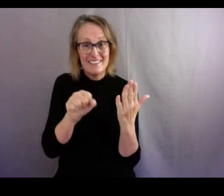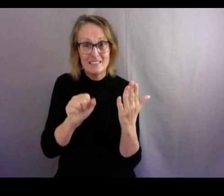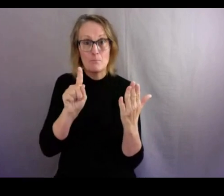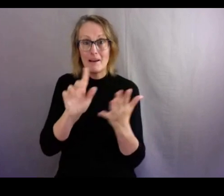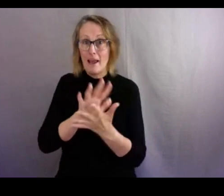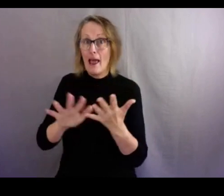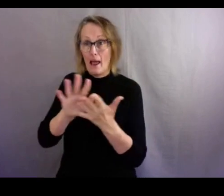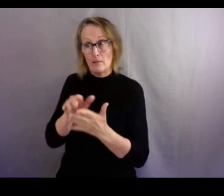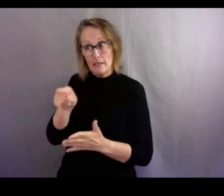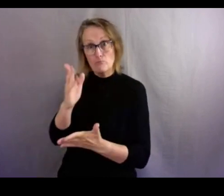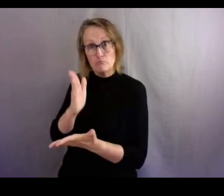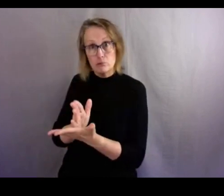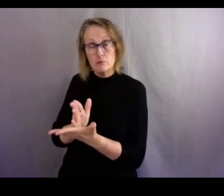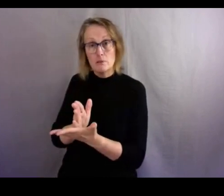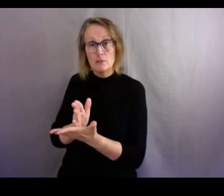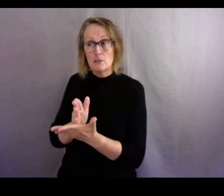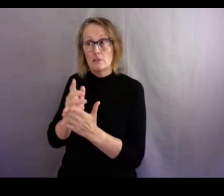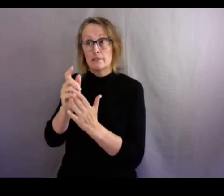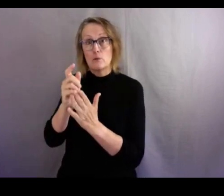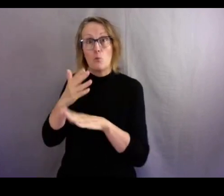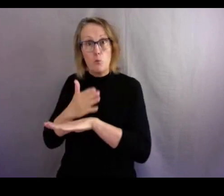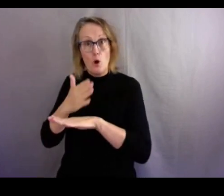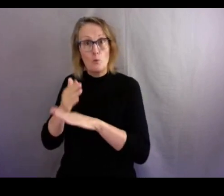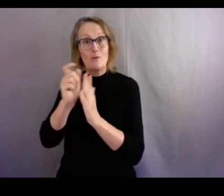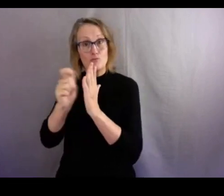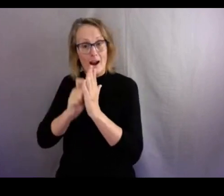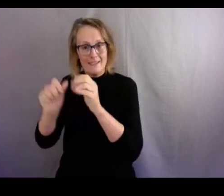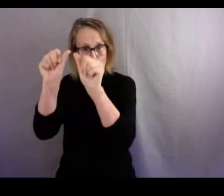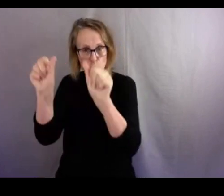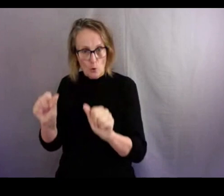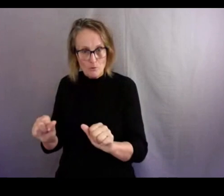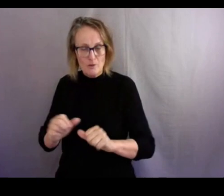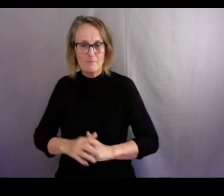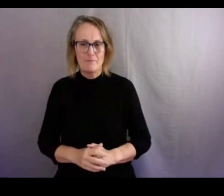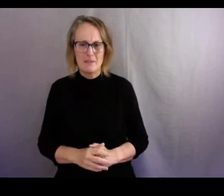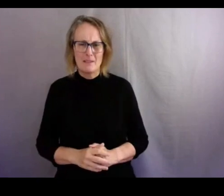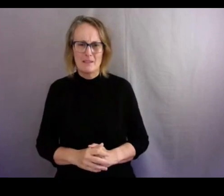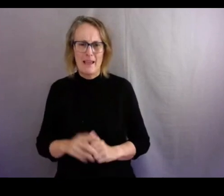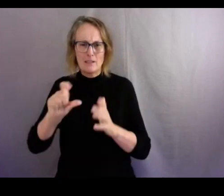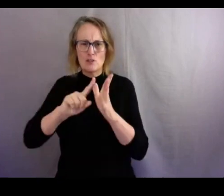as a ceramist and a sculptor. Gauguin also wrote various and numerous text,